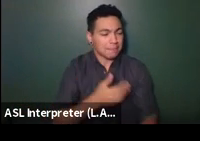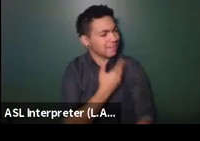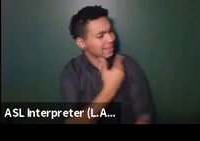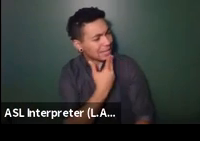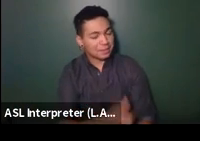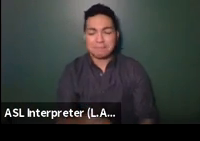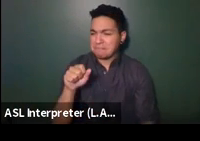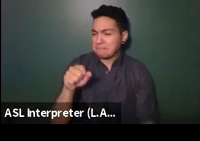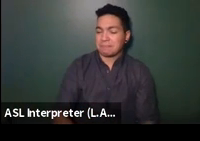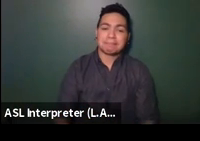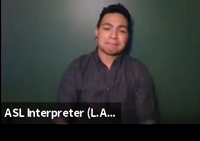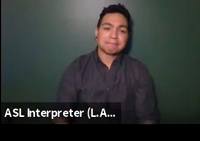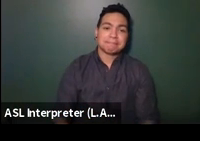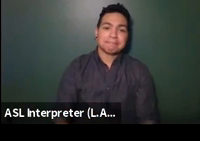ESD 189 - Amy Colburn: Okay, so let's go to